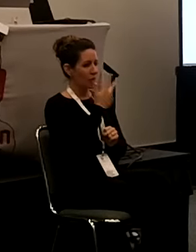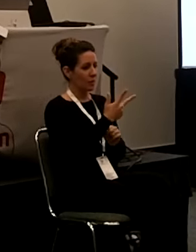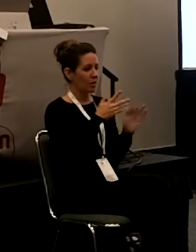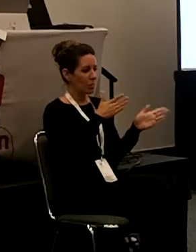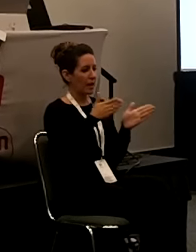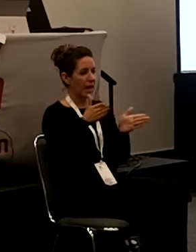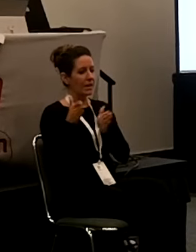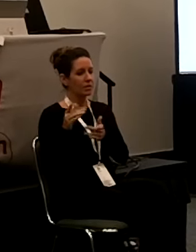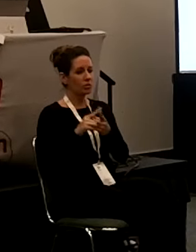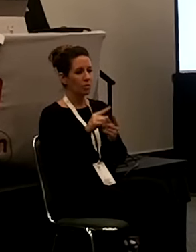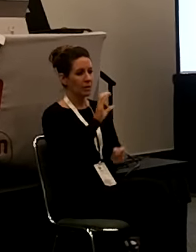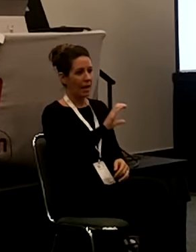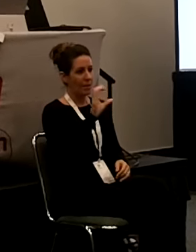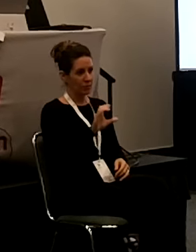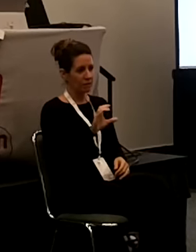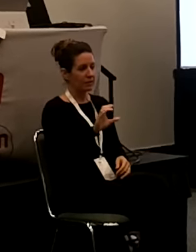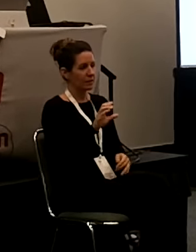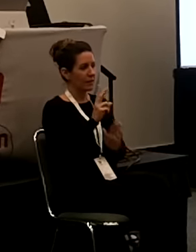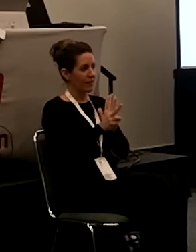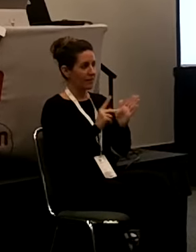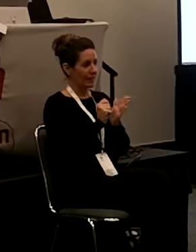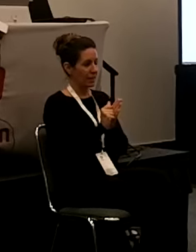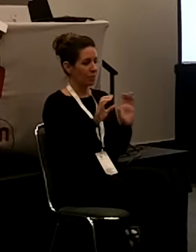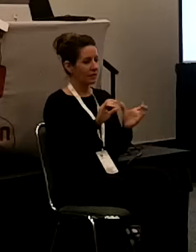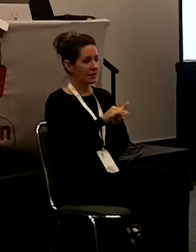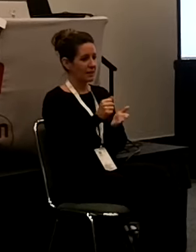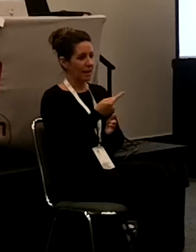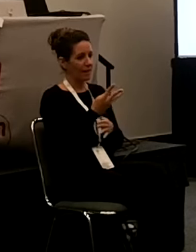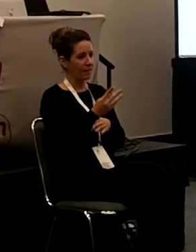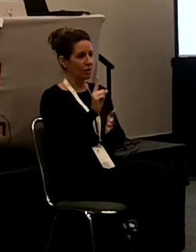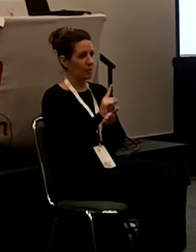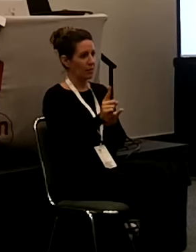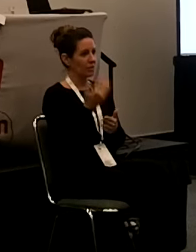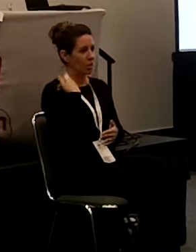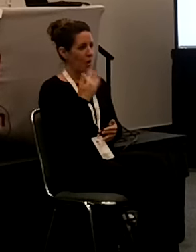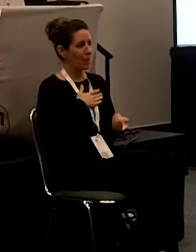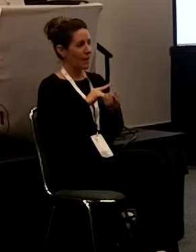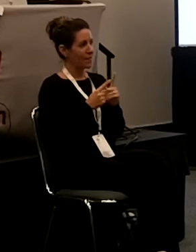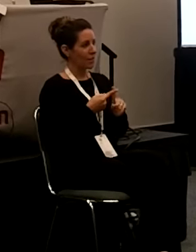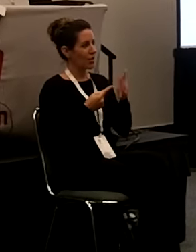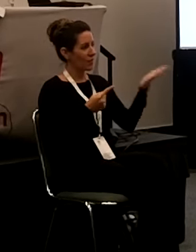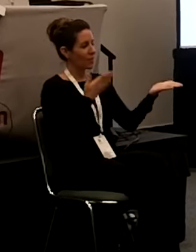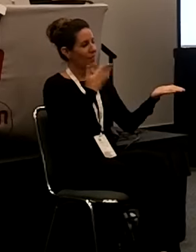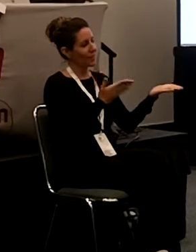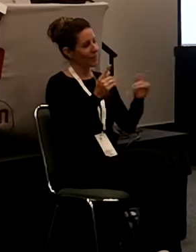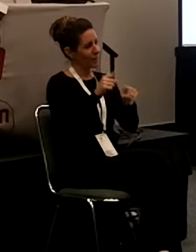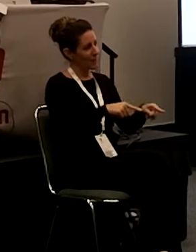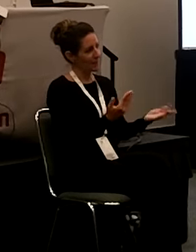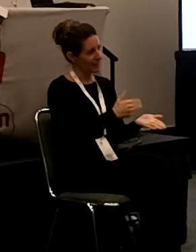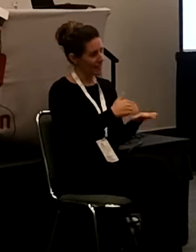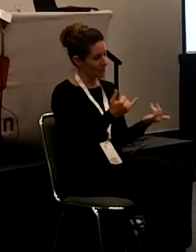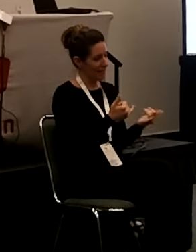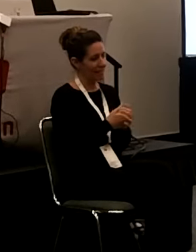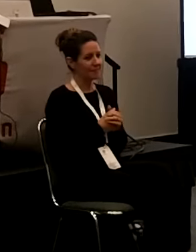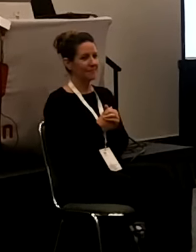I did that at YouTube NextUp a couple of weeks ago. My friend over there who was with me - thank you for coming today by the way -